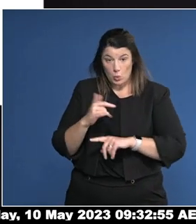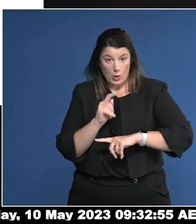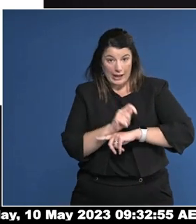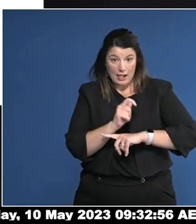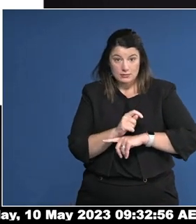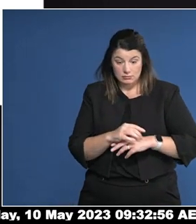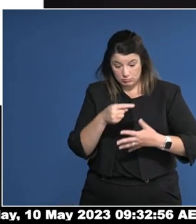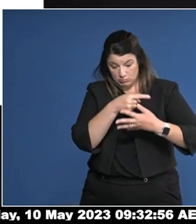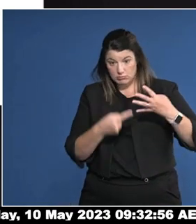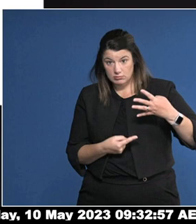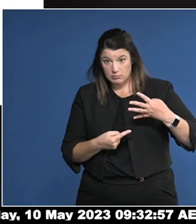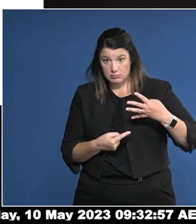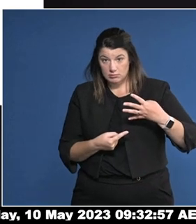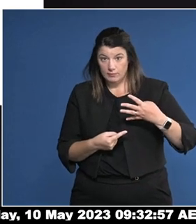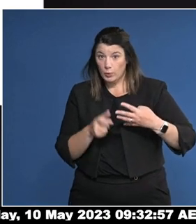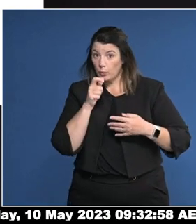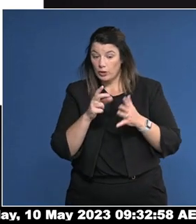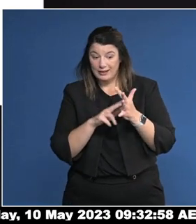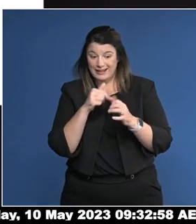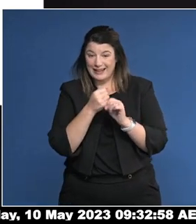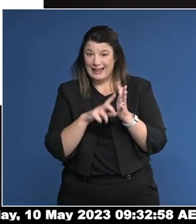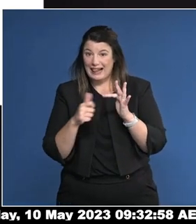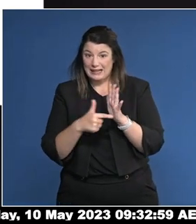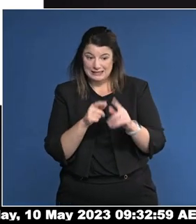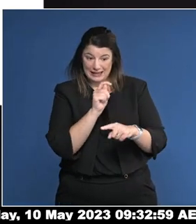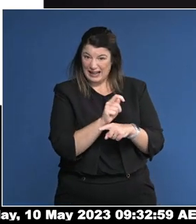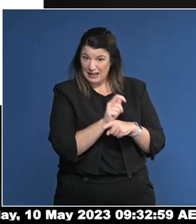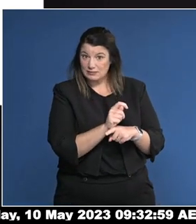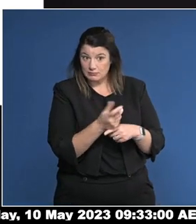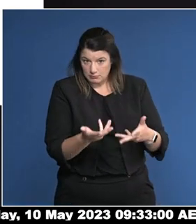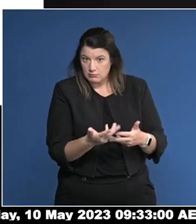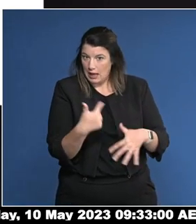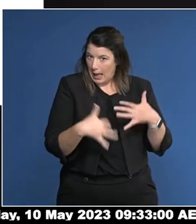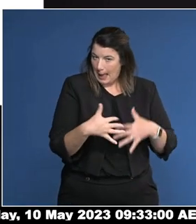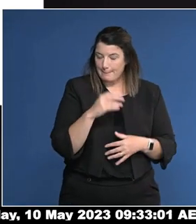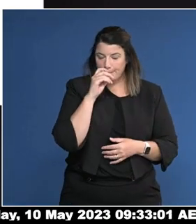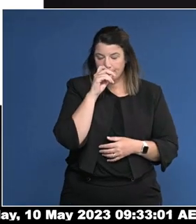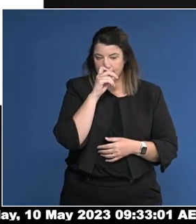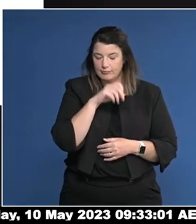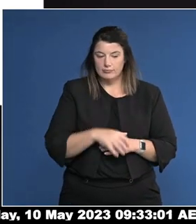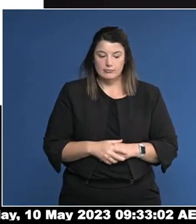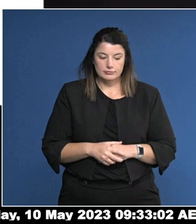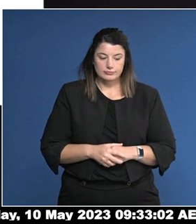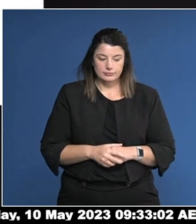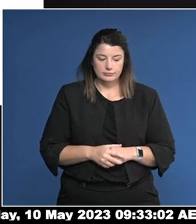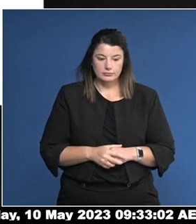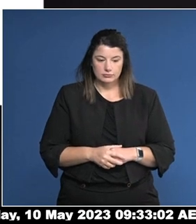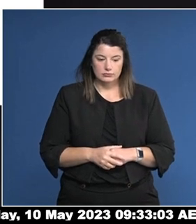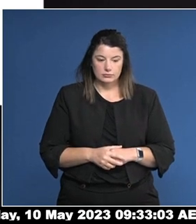So, the language of "neglect" is an element of harm. And harm can be caused in 9(4): "... by a single act, omission or circumstance."